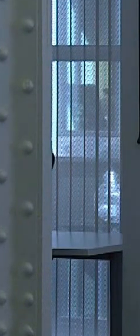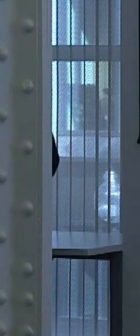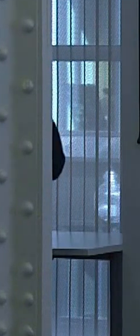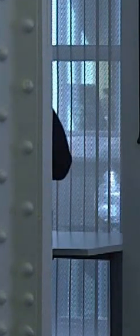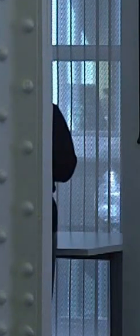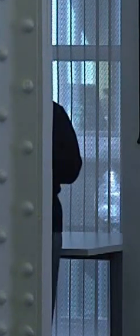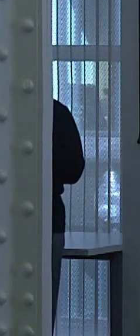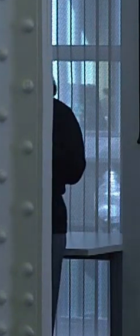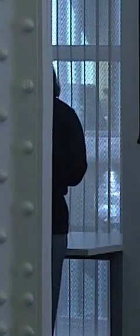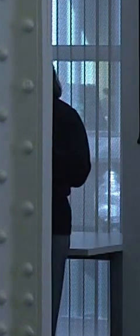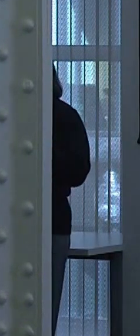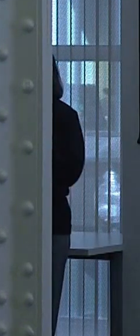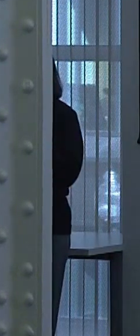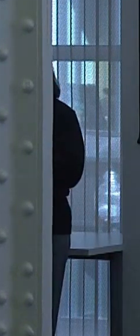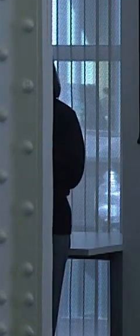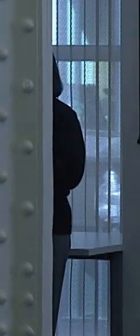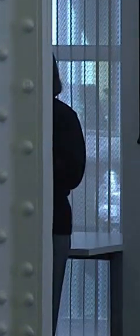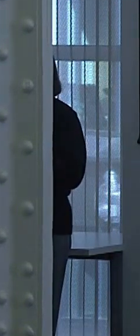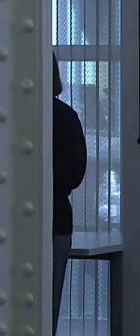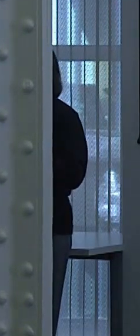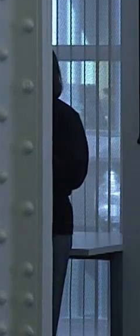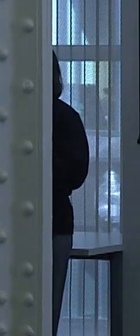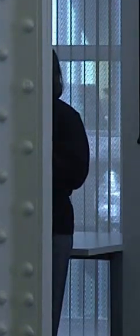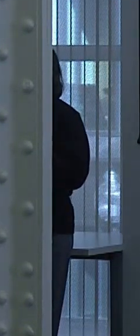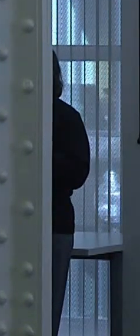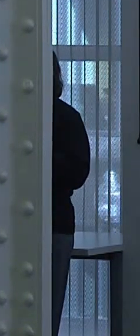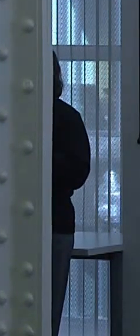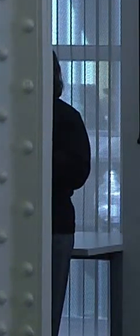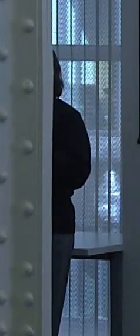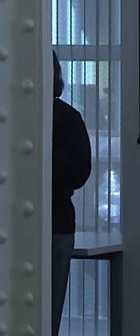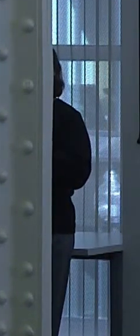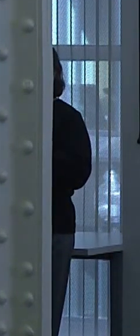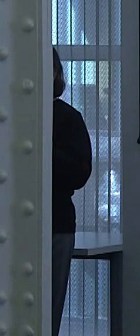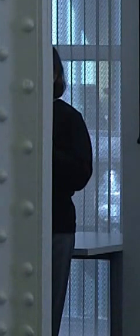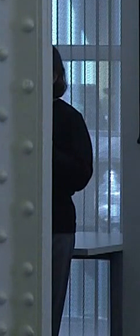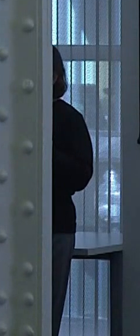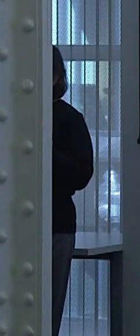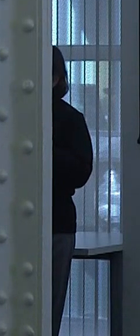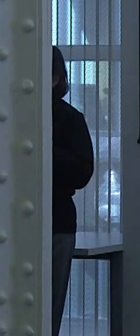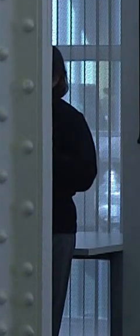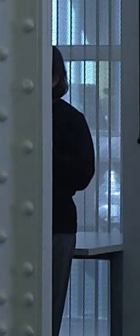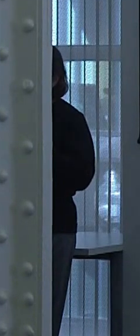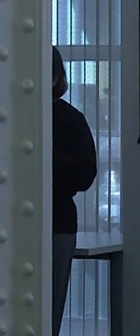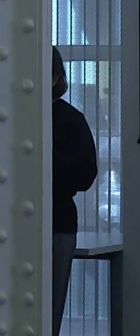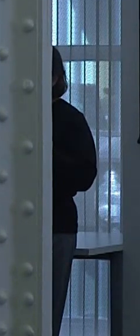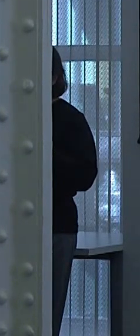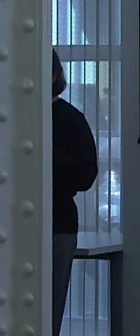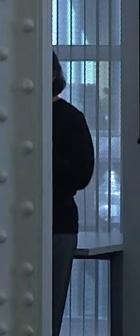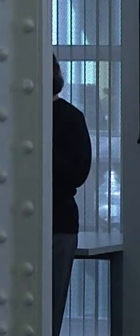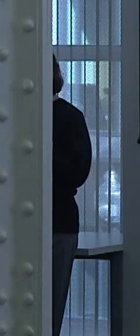is even though I experienced oppression in the US, this US passport offers me a kind of privilege